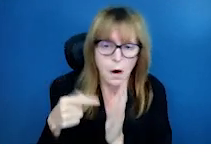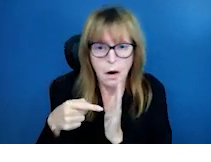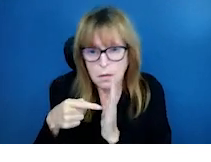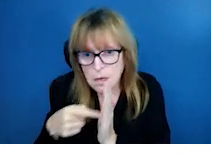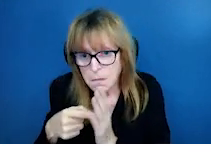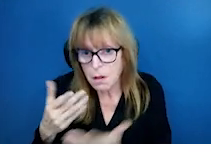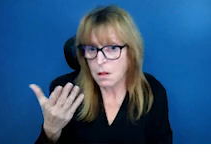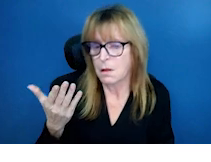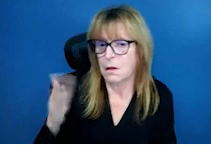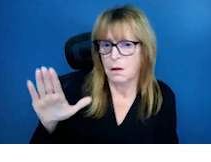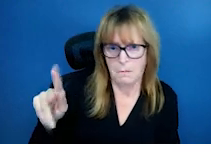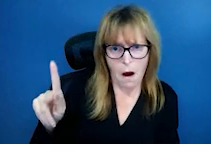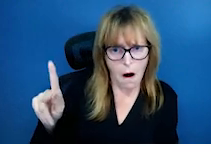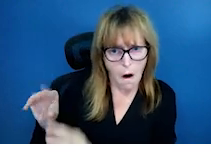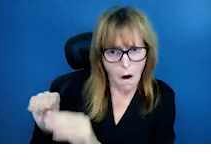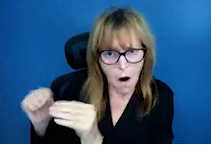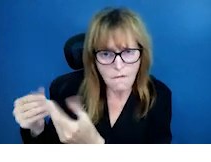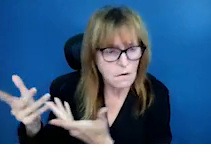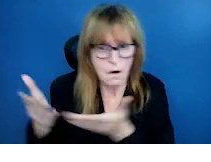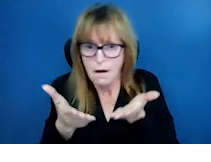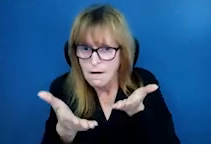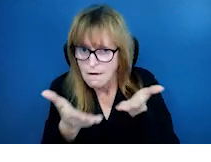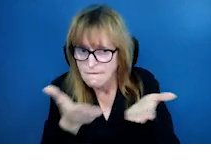multicultural societies places of worship